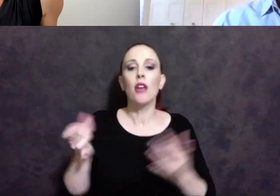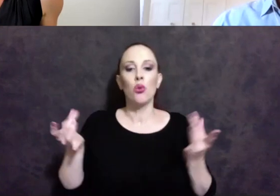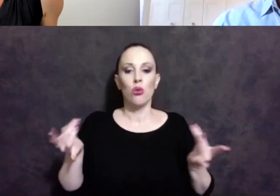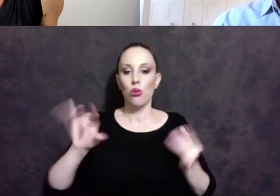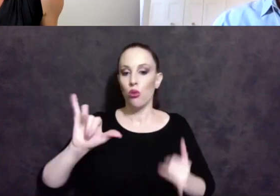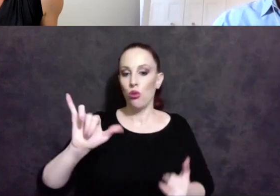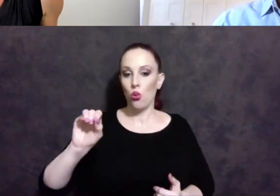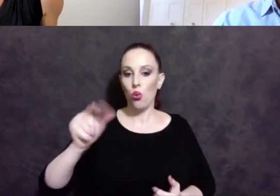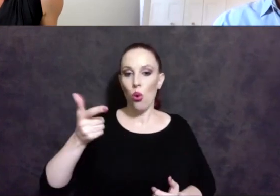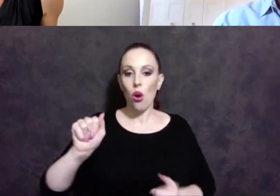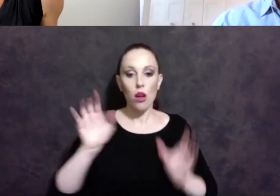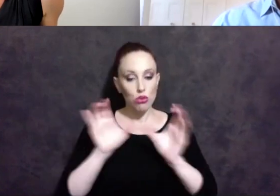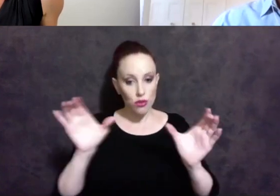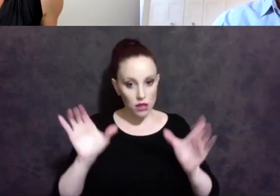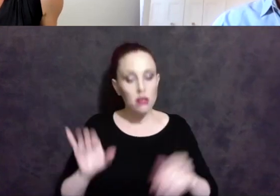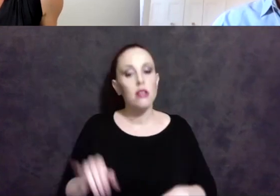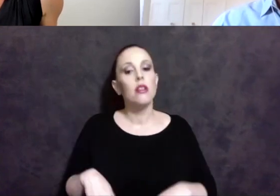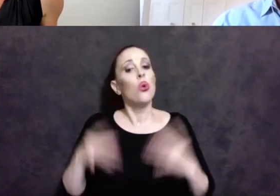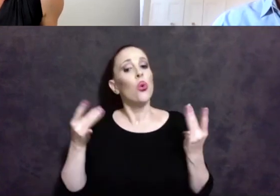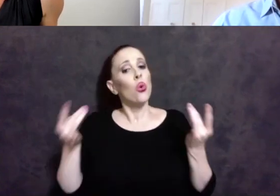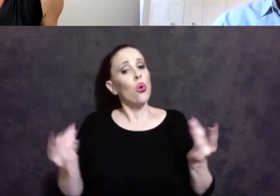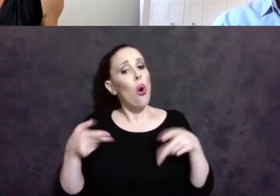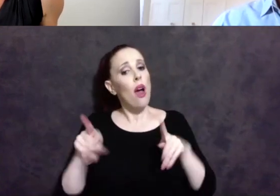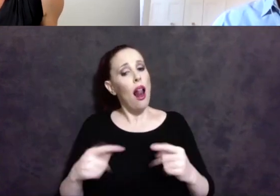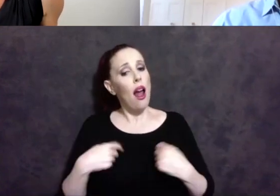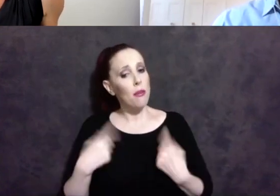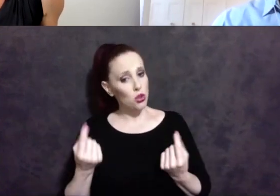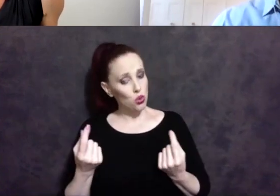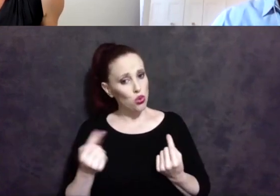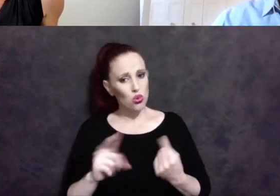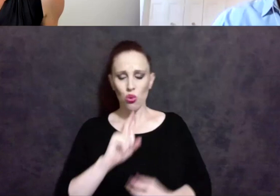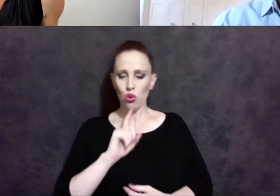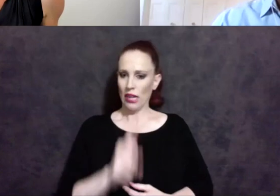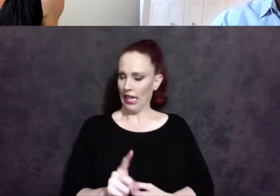and what yoga ultimately allows me to do is really, for the first time in my life, to